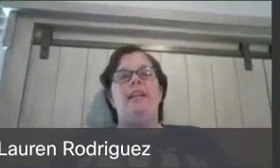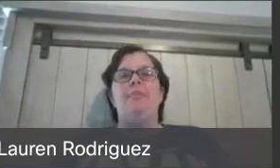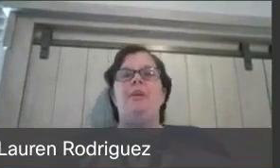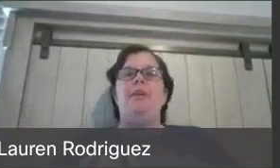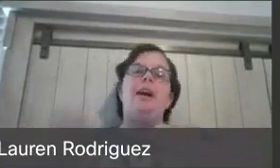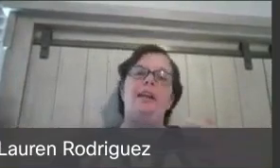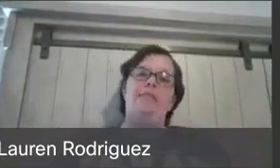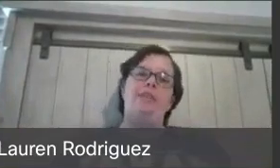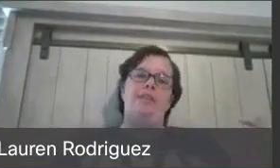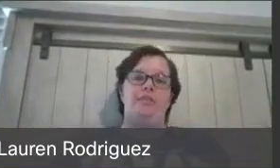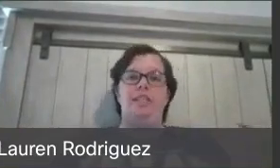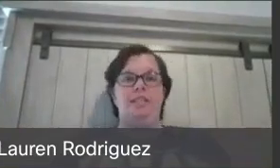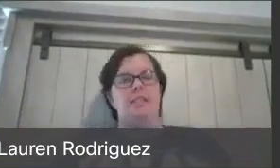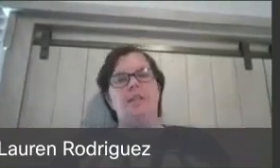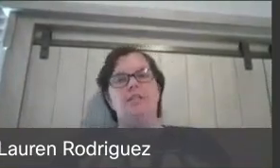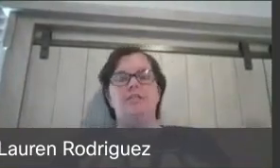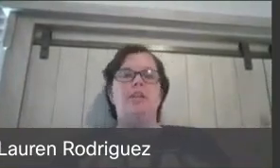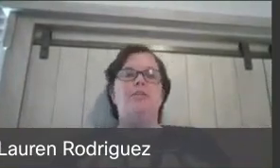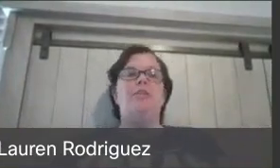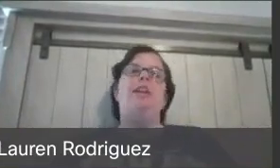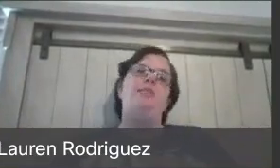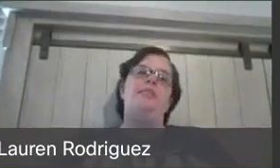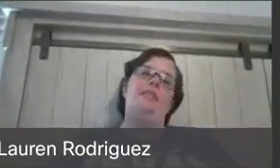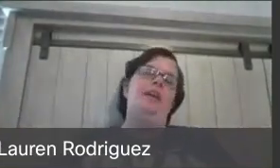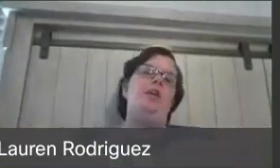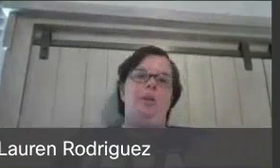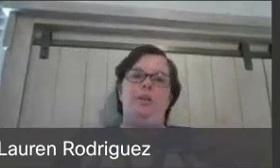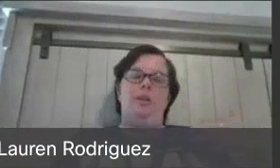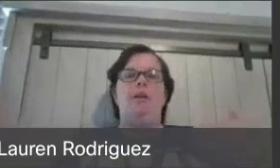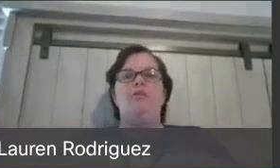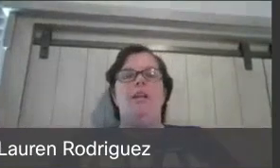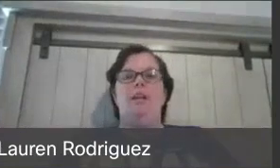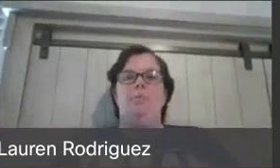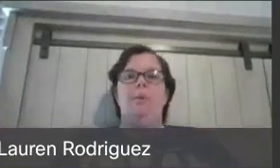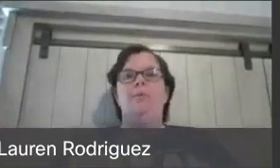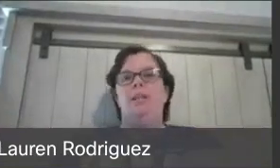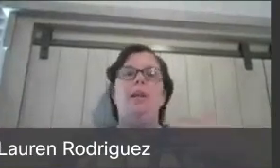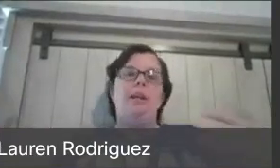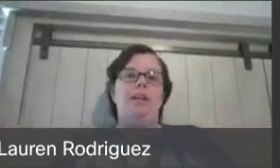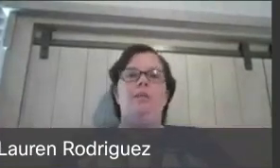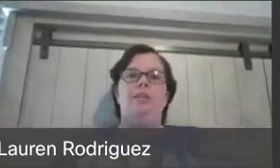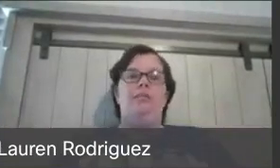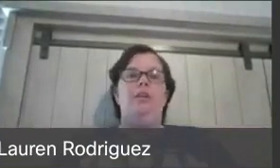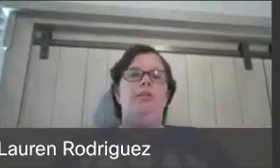I let them know like on average three to six months or so for an answer. But I'll try to keep you updated weekly with,